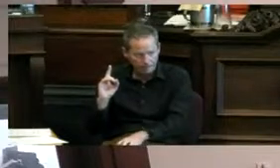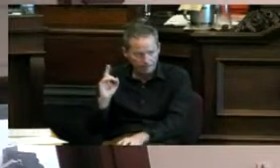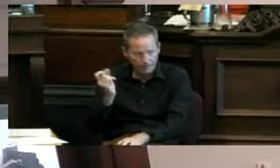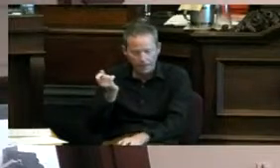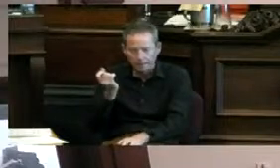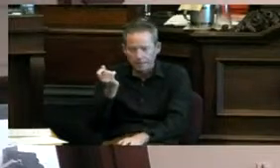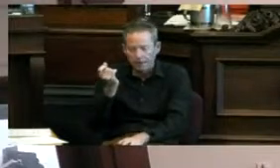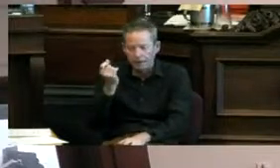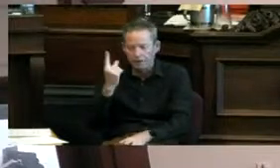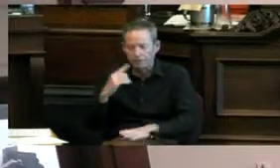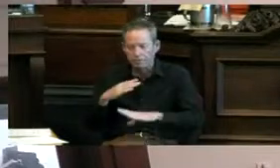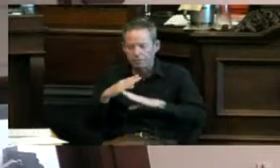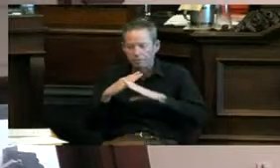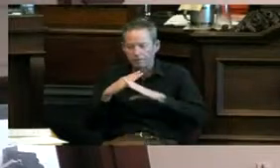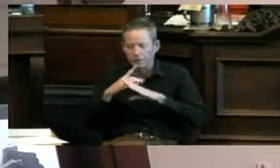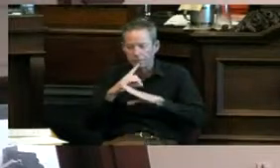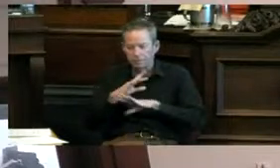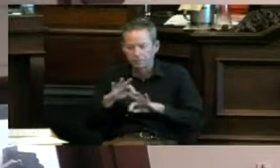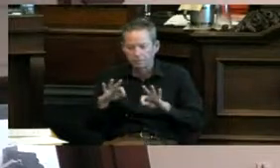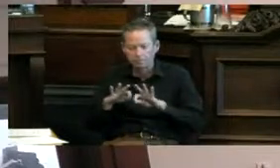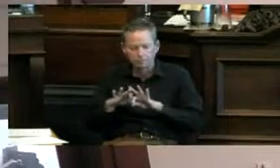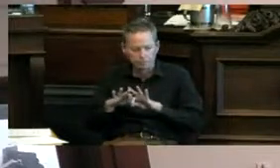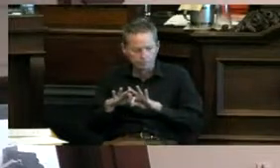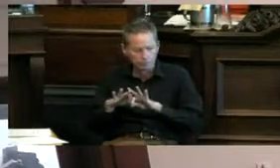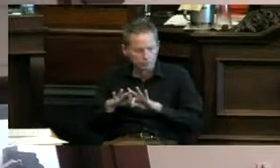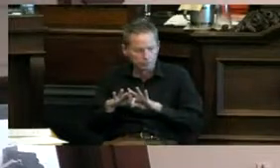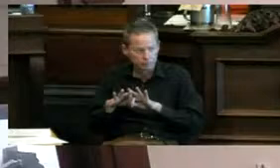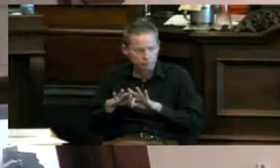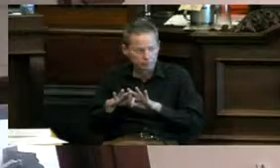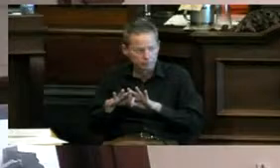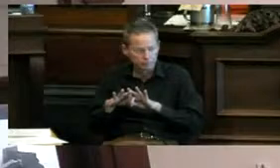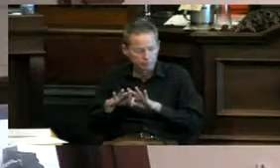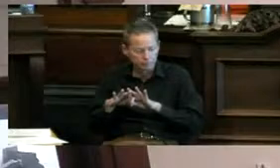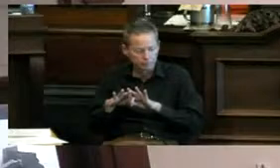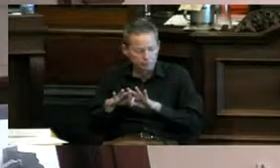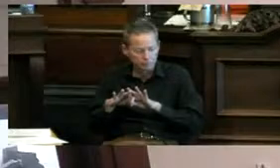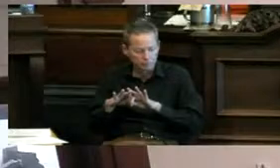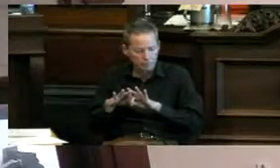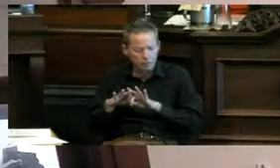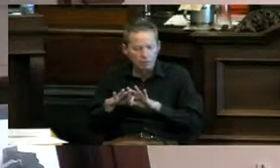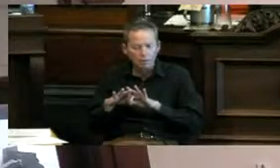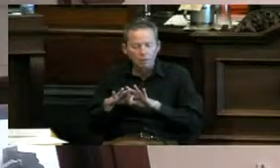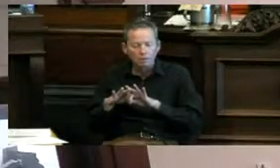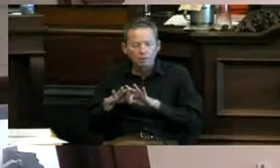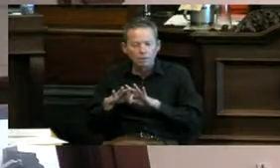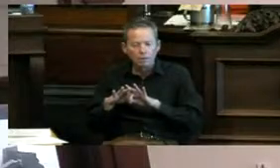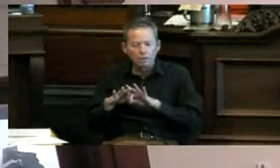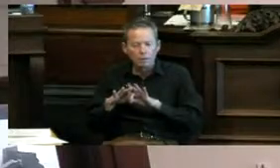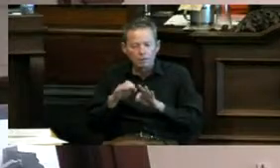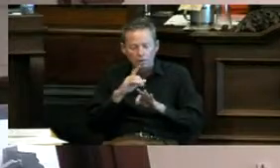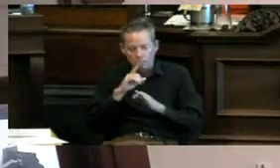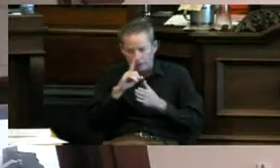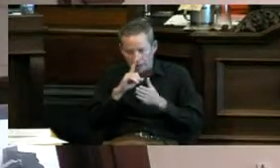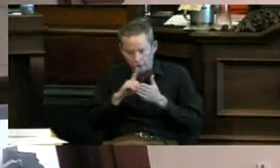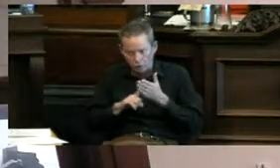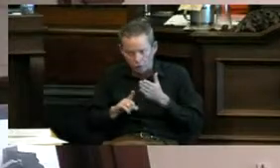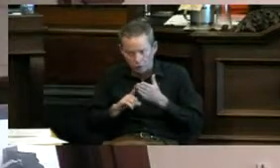diabetic. You know, I mean, I get it. Prevention pound of